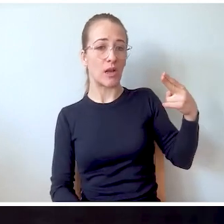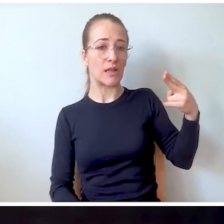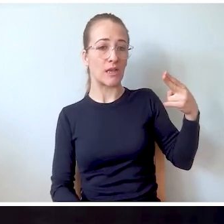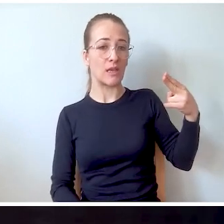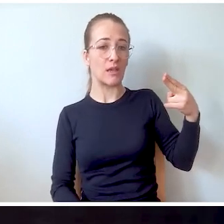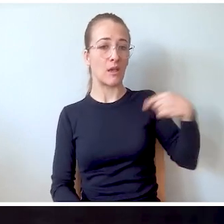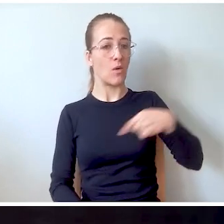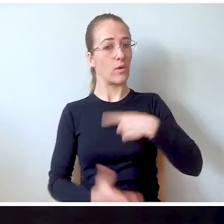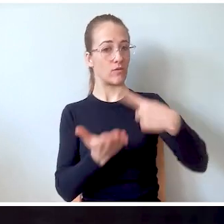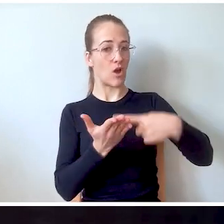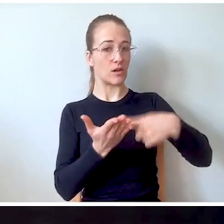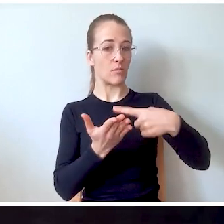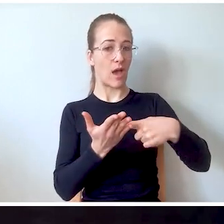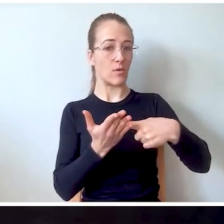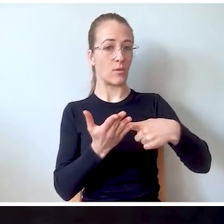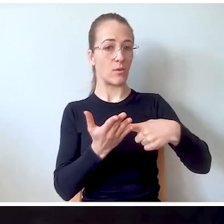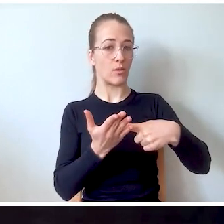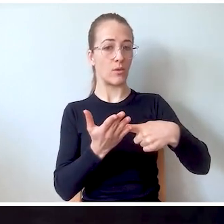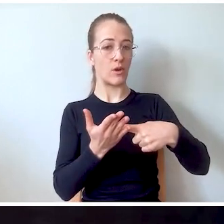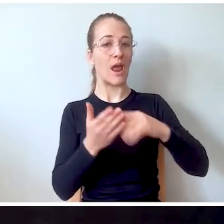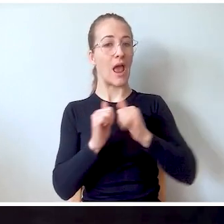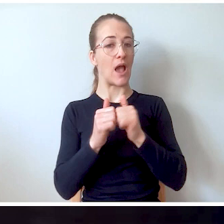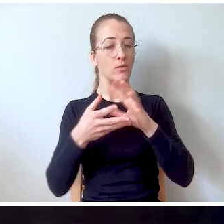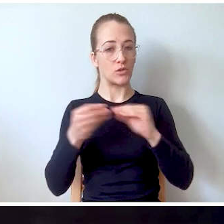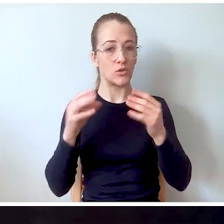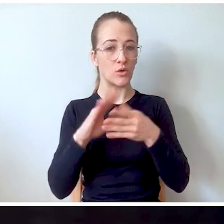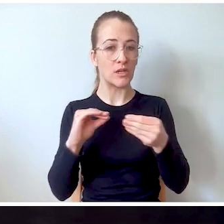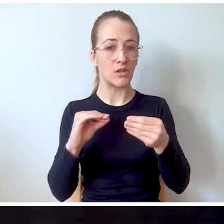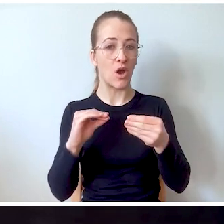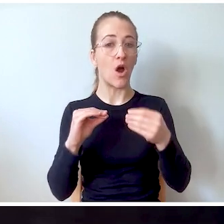we've talked about the way that stories are told